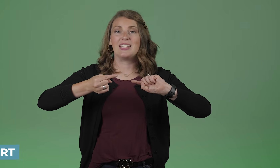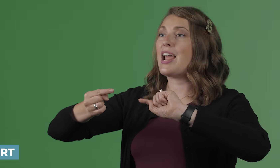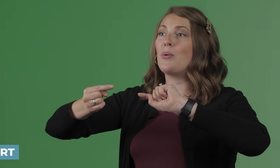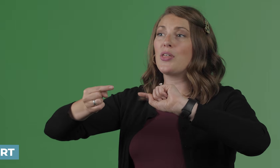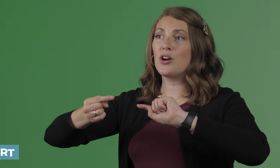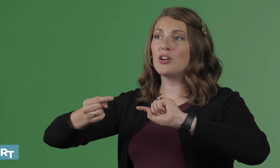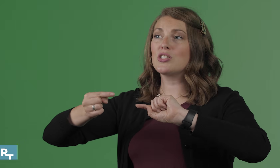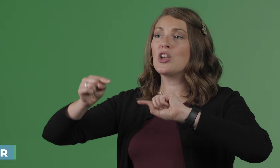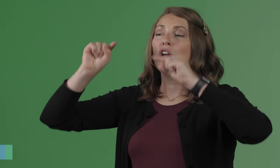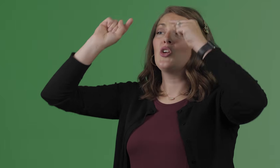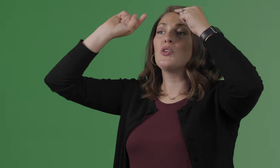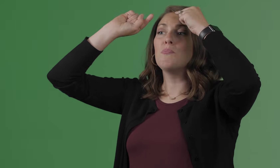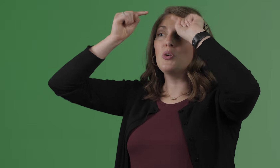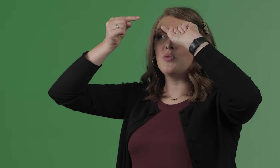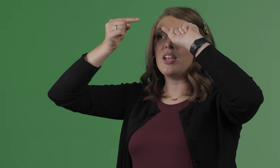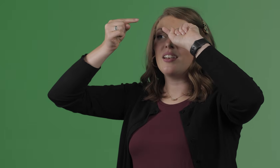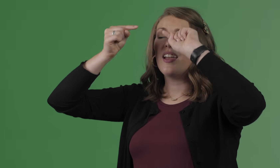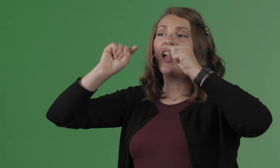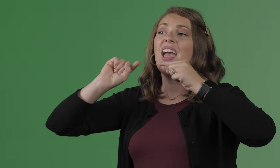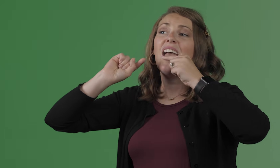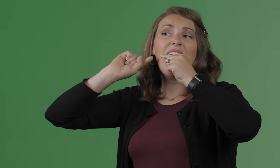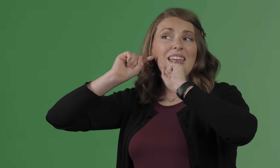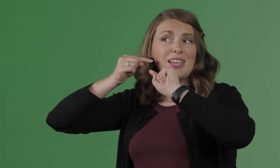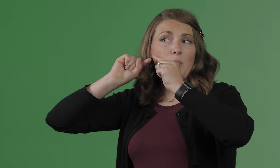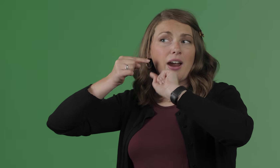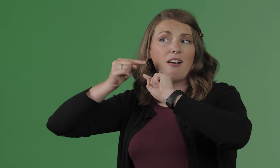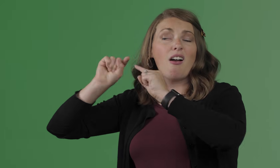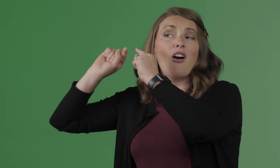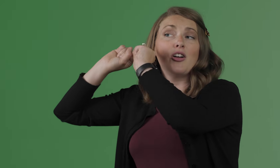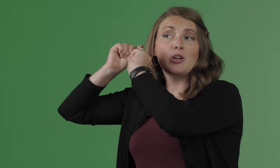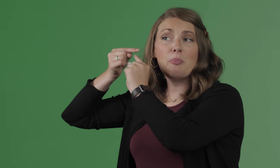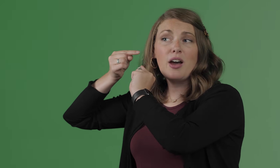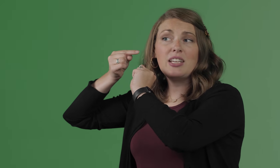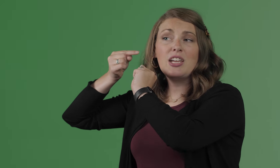Now, with hurt, you can move it anywhere on your body